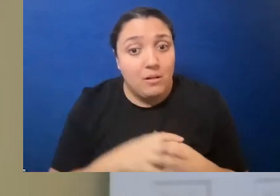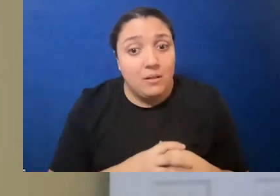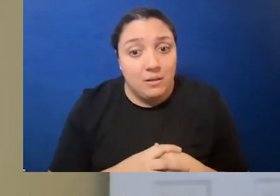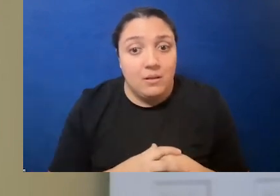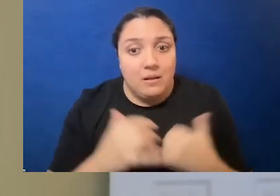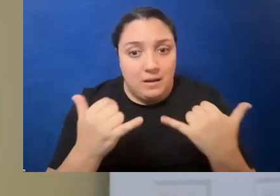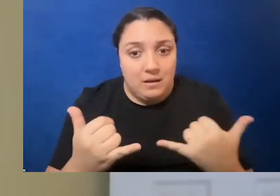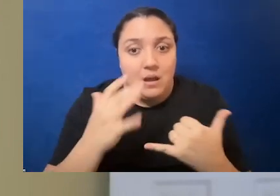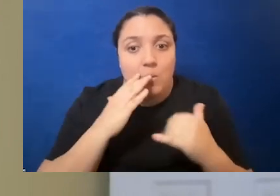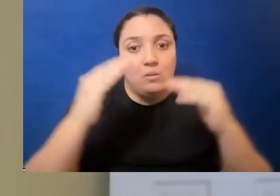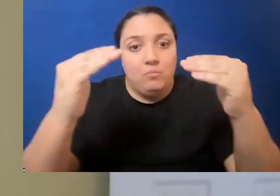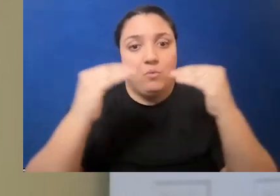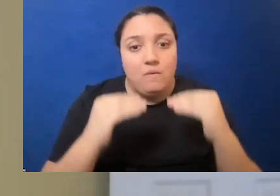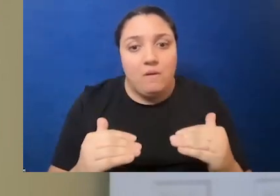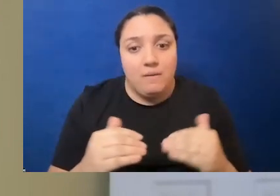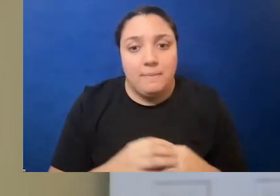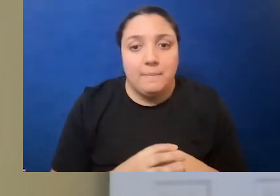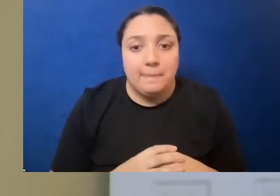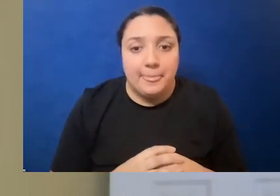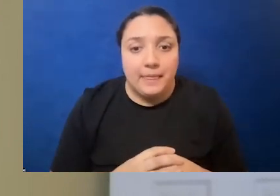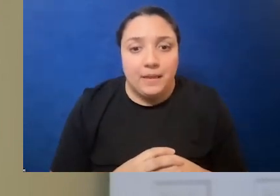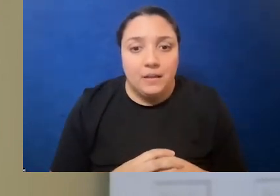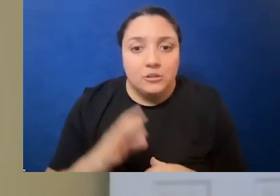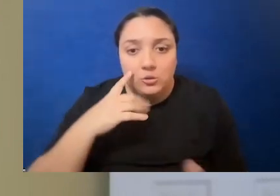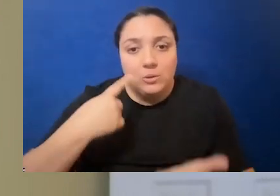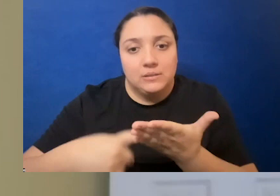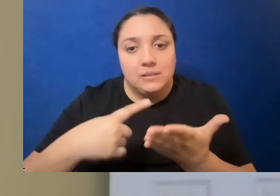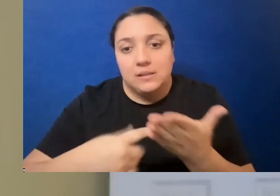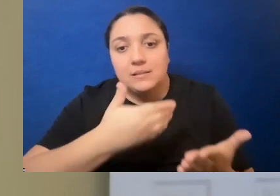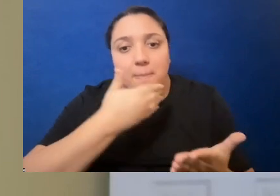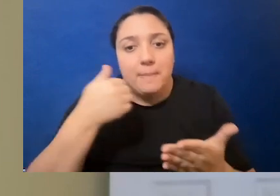TO DO THAT WILL BE DISCUSSED LATER. SO THANK YOU EVERYONE FOR PARTICIPATING IN THAT POLL.